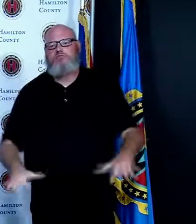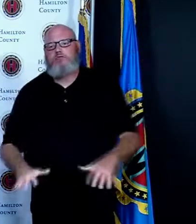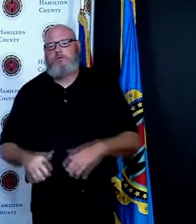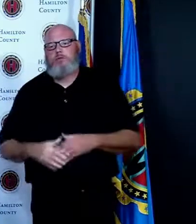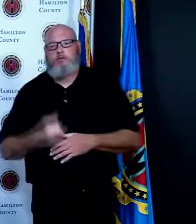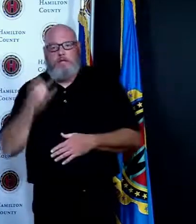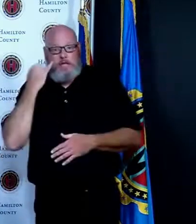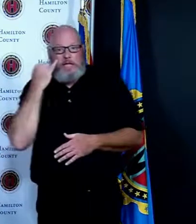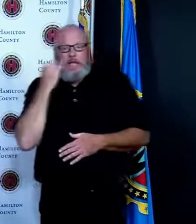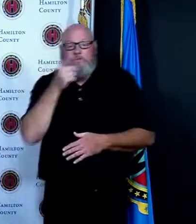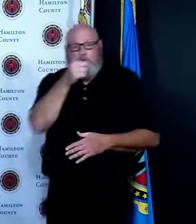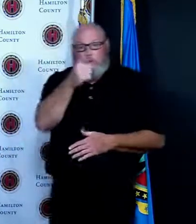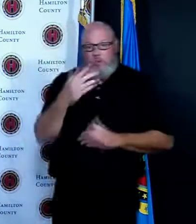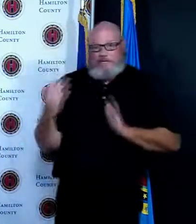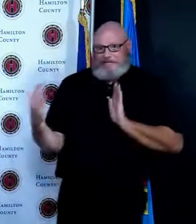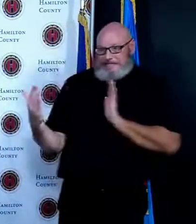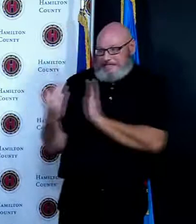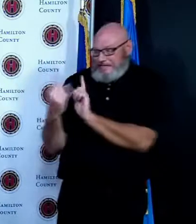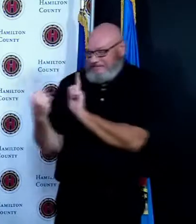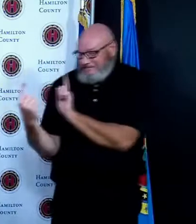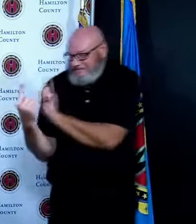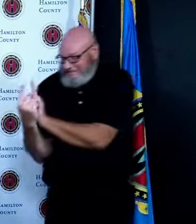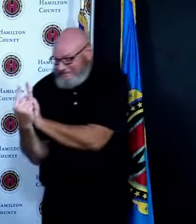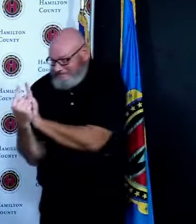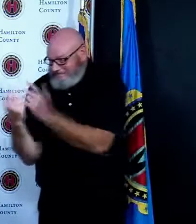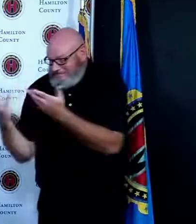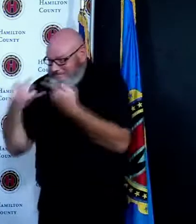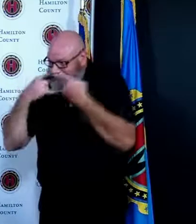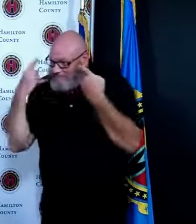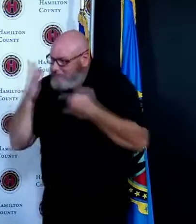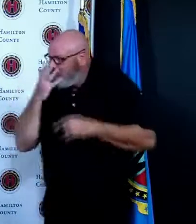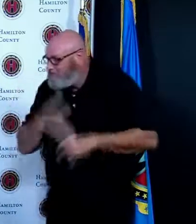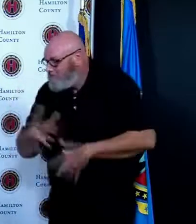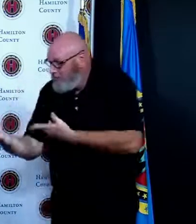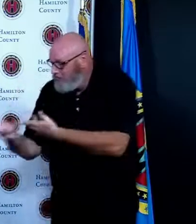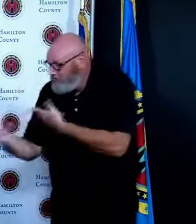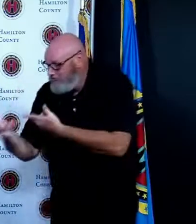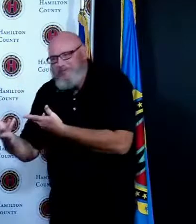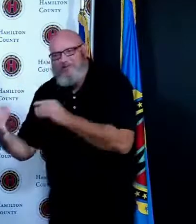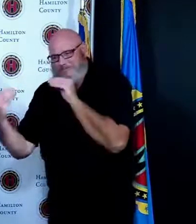it allows for the spread of Covid-19. when we start to move inside or when we start to have